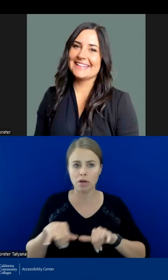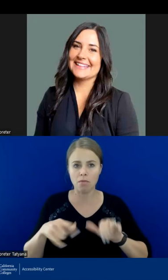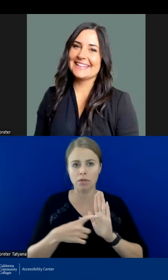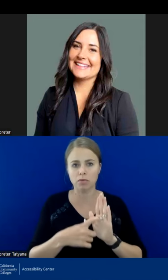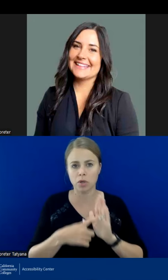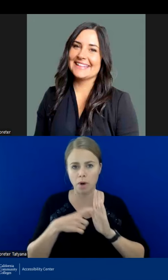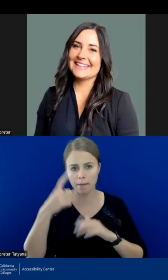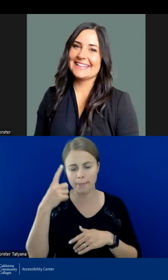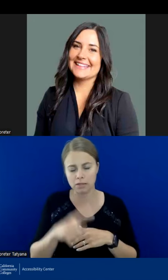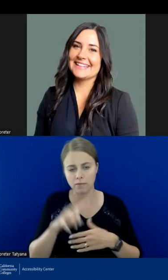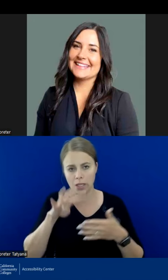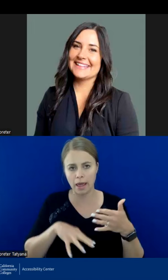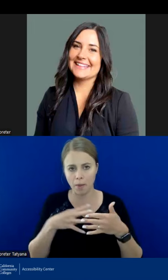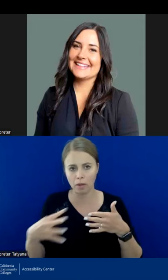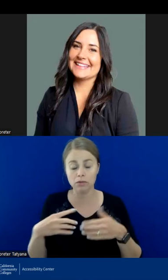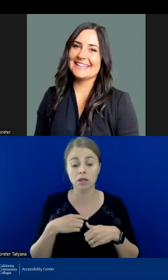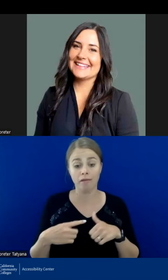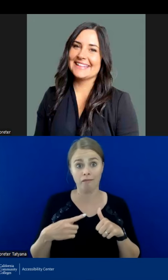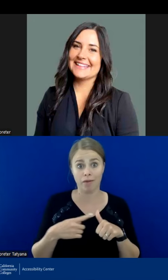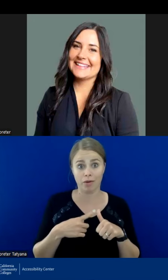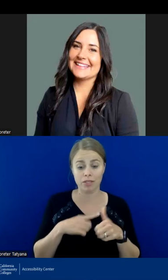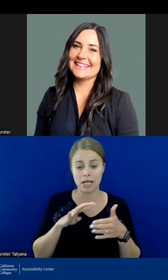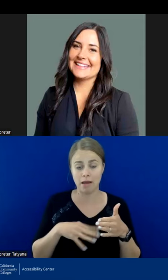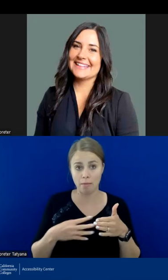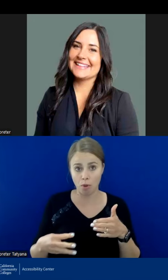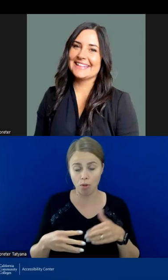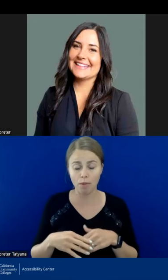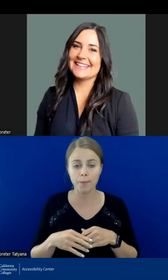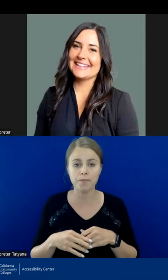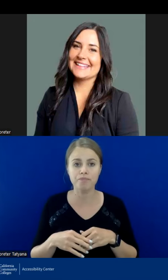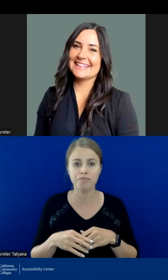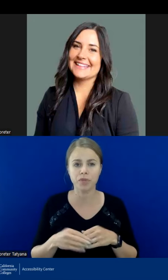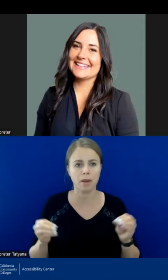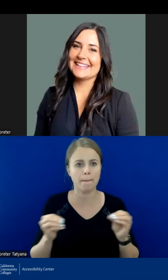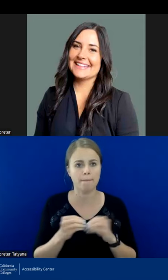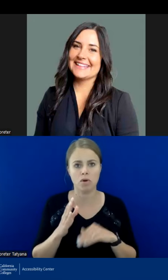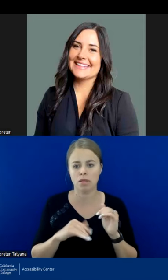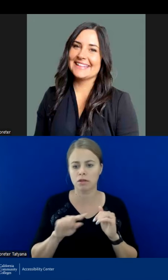So first of all table is more than just a visual drawing.